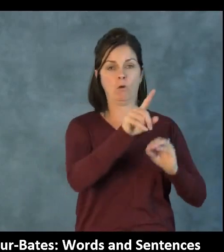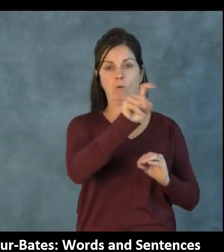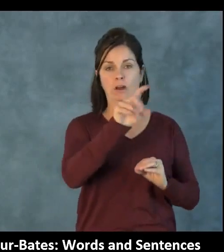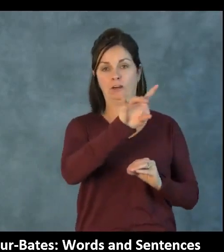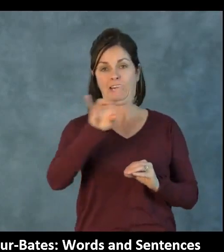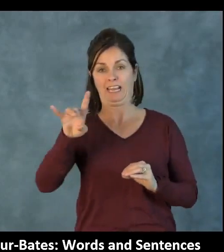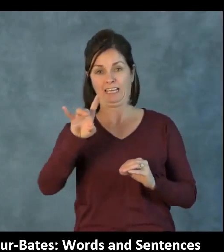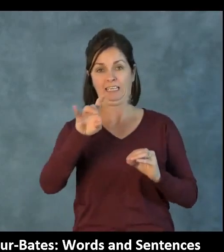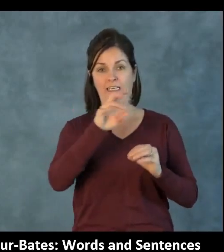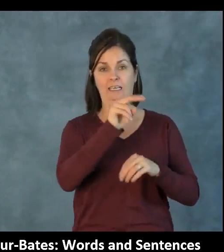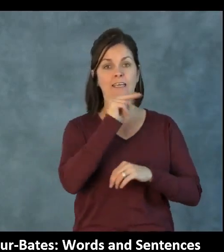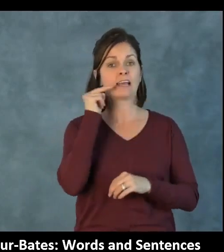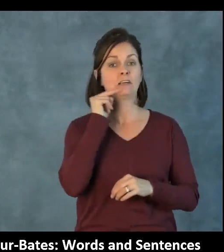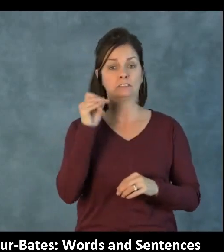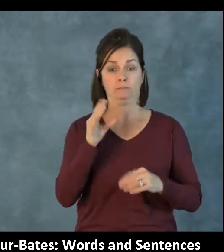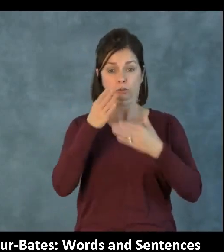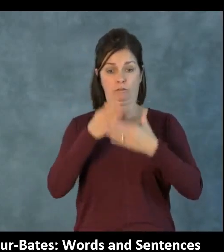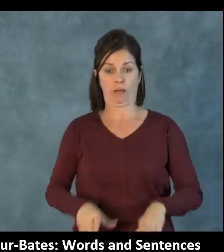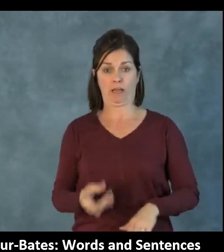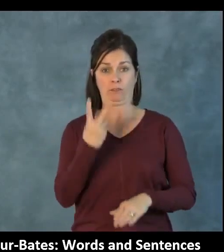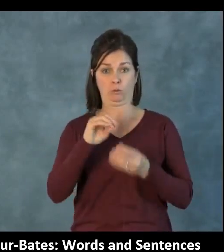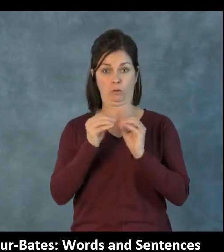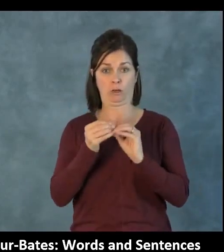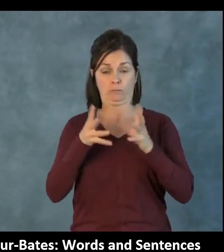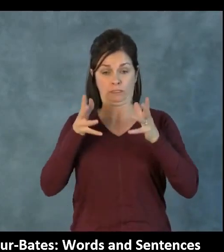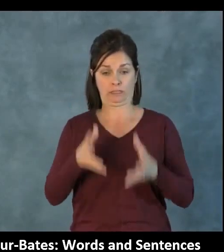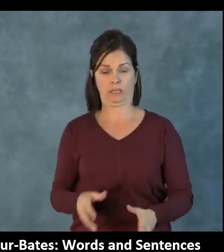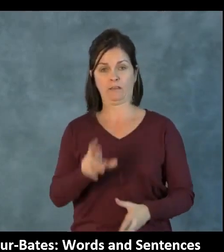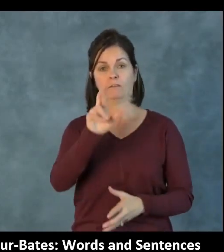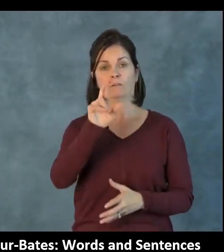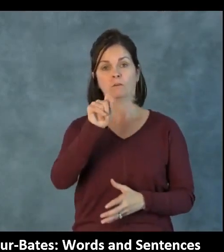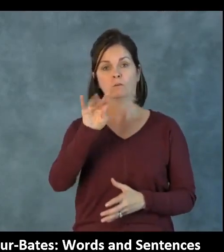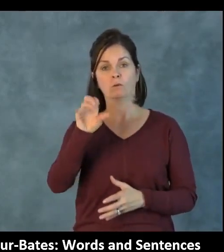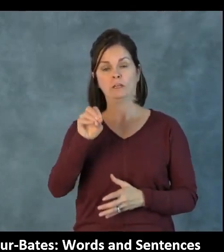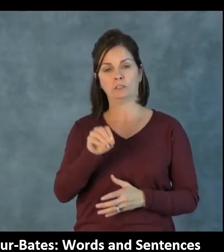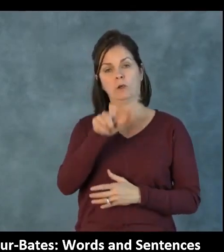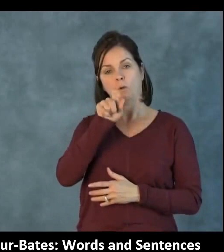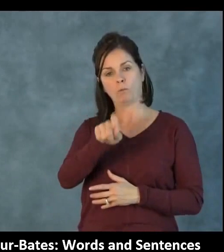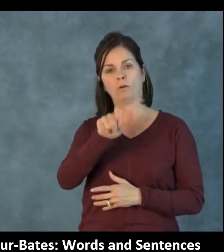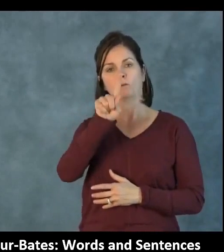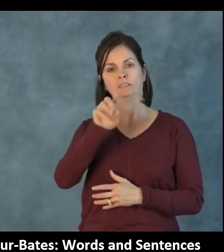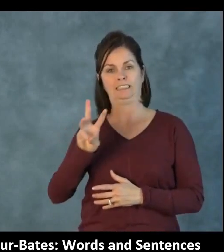If you divide those two numbers, you get a ratio of .16.